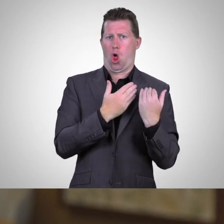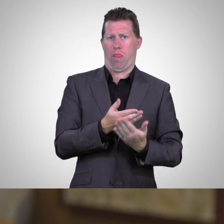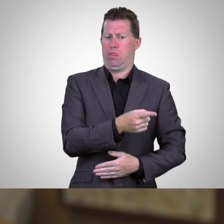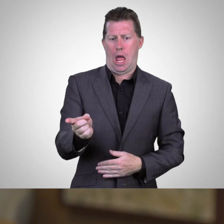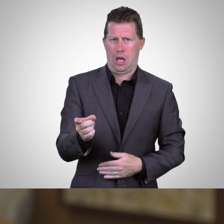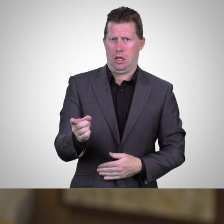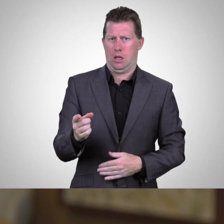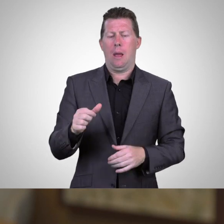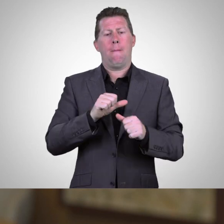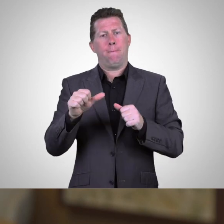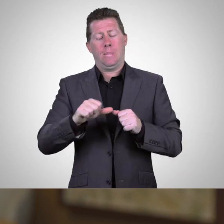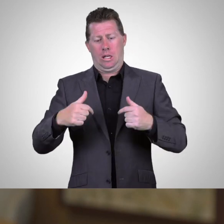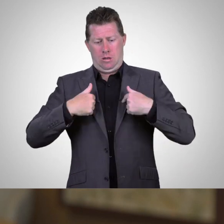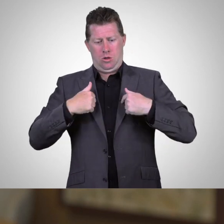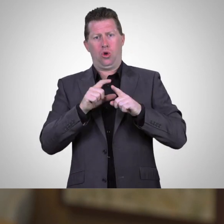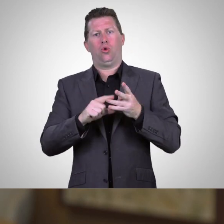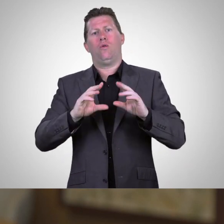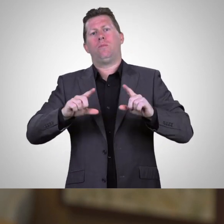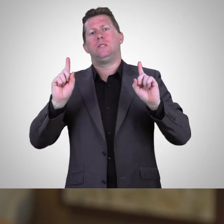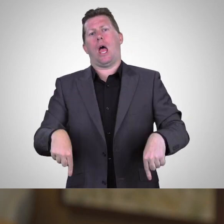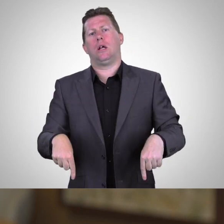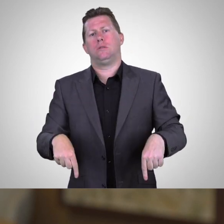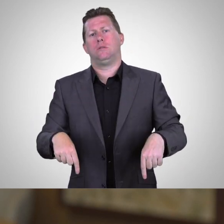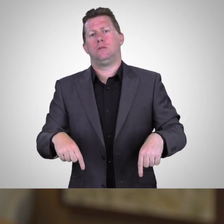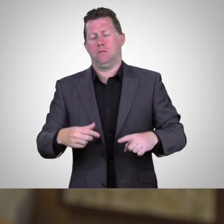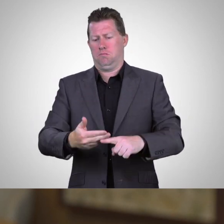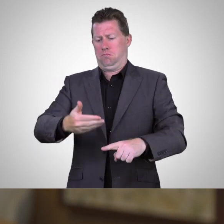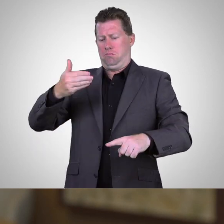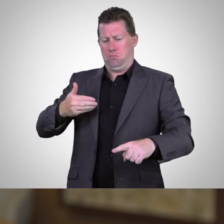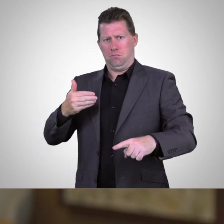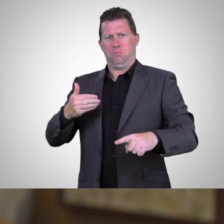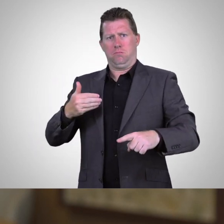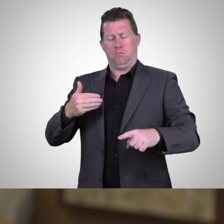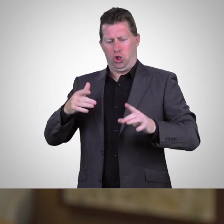to make it an assessment inclusive. Its better really if you can design in the flexibility in